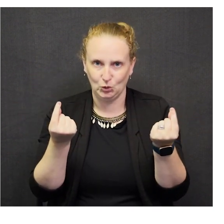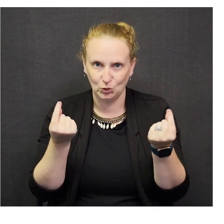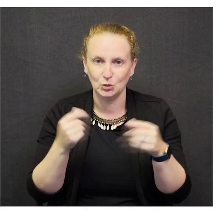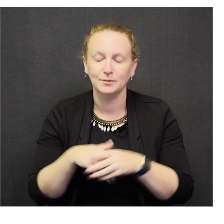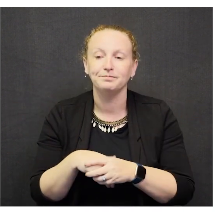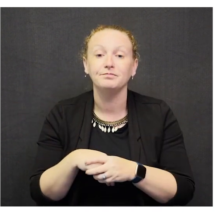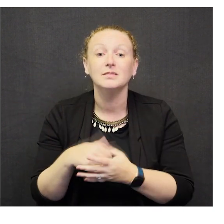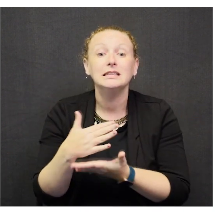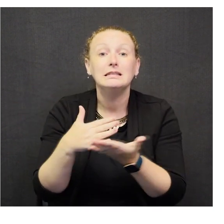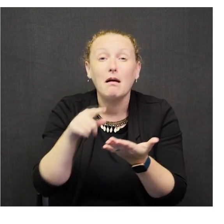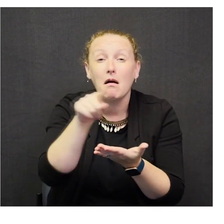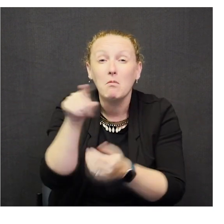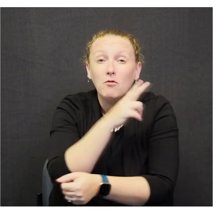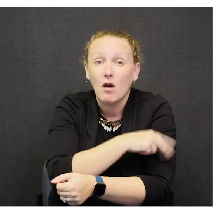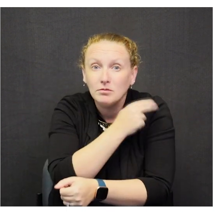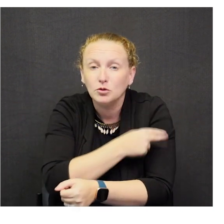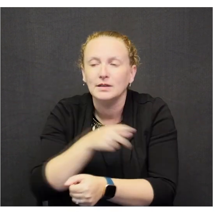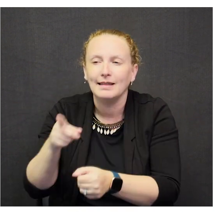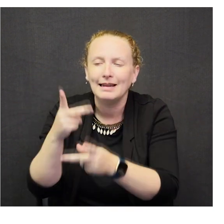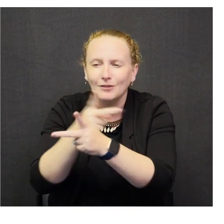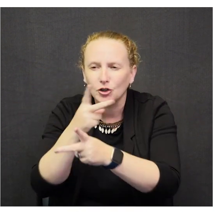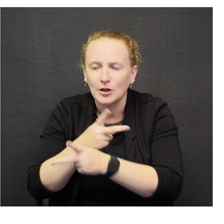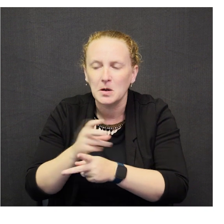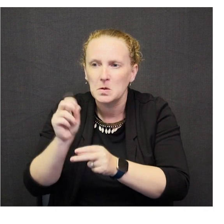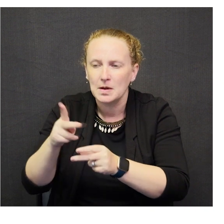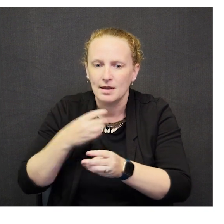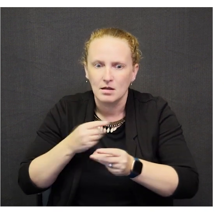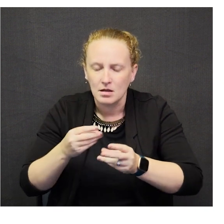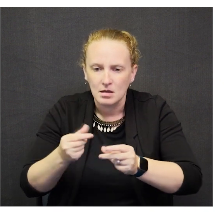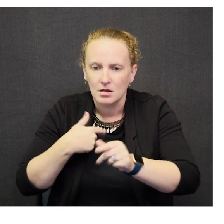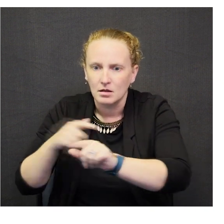way for interpreters, work from an office or to work from home. But if the interpreters